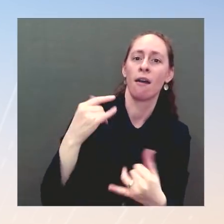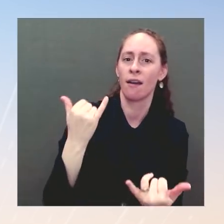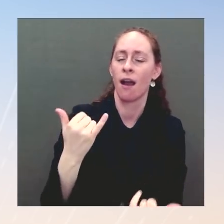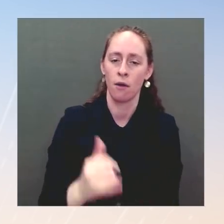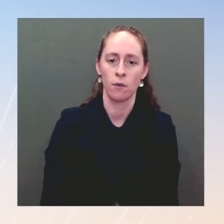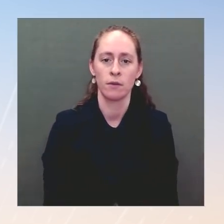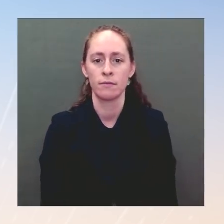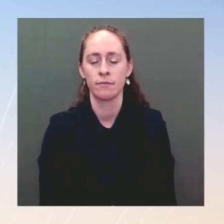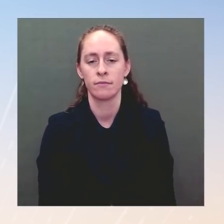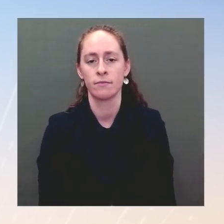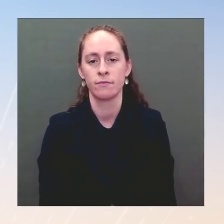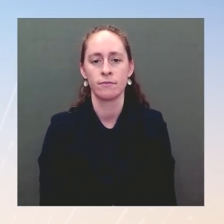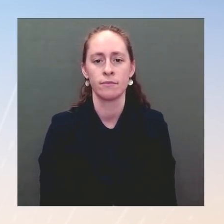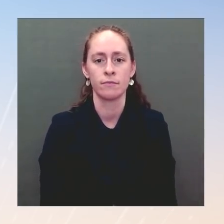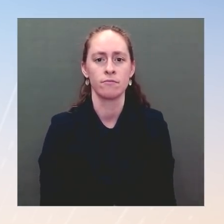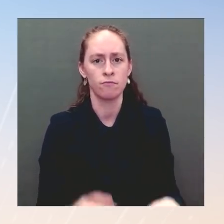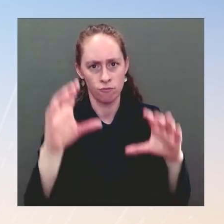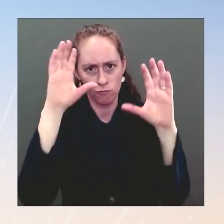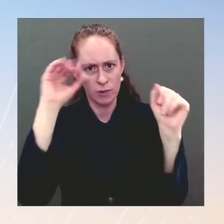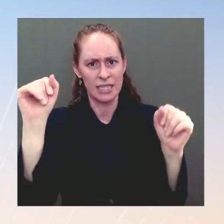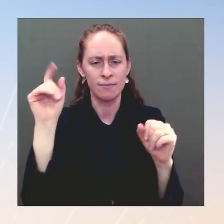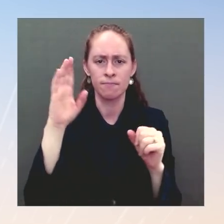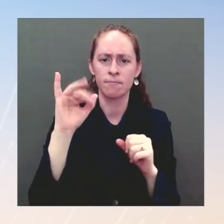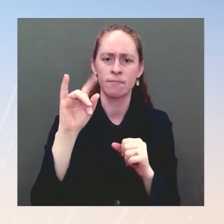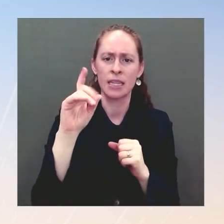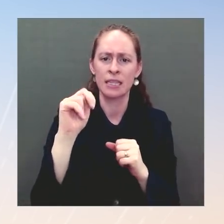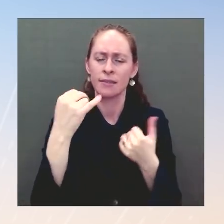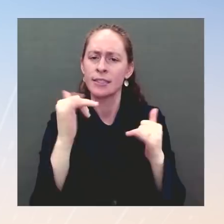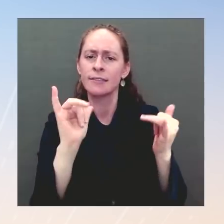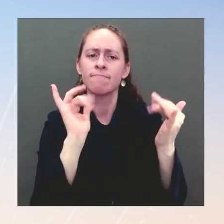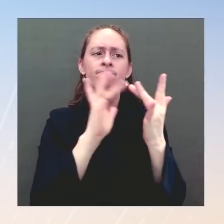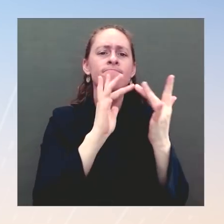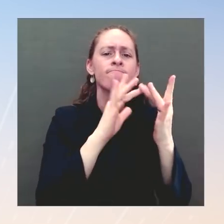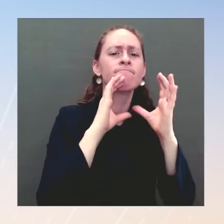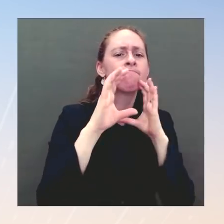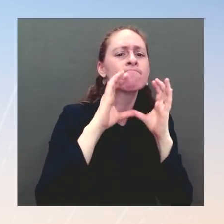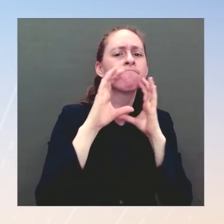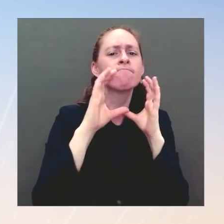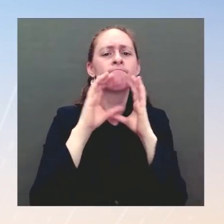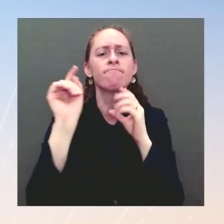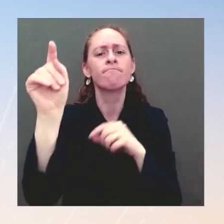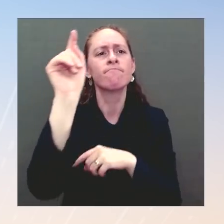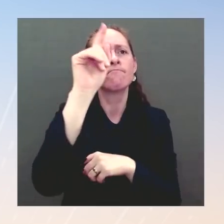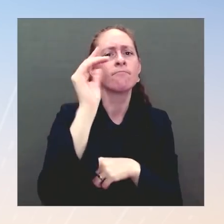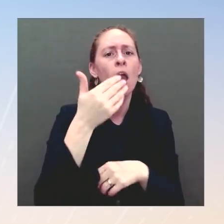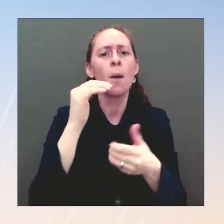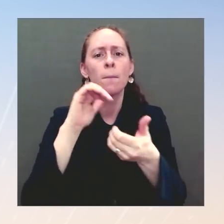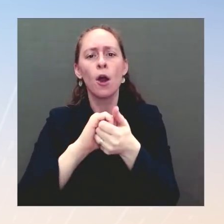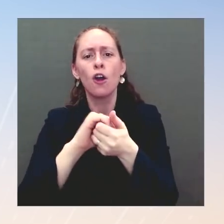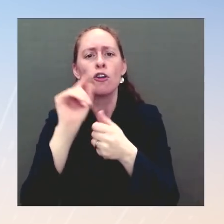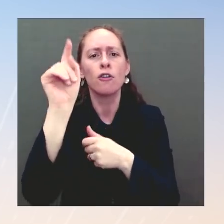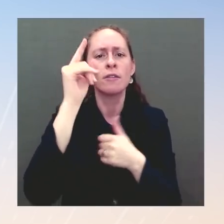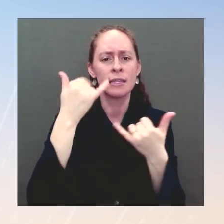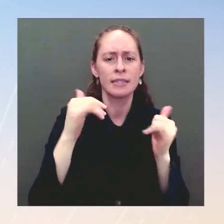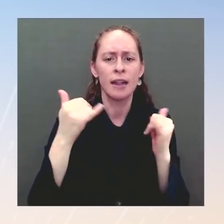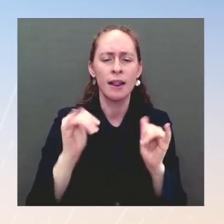to leave the door open to diplomacy, but to make very clear to President Putin and to our partners around the world